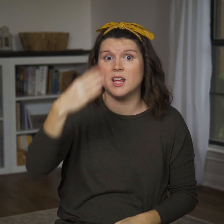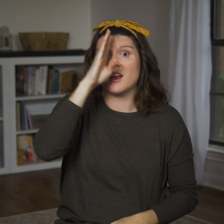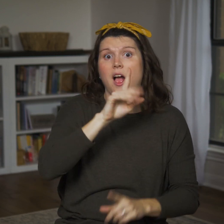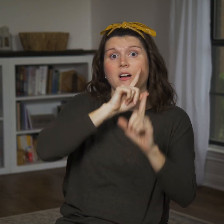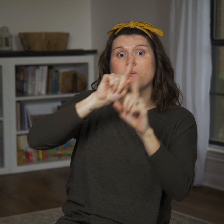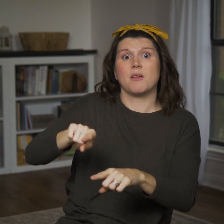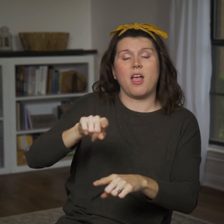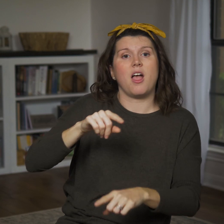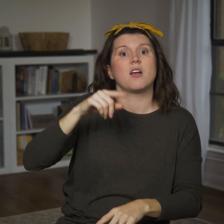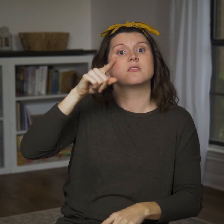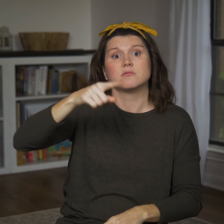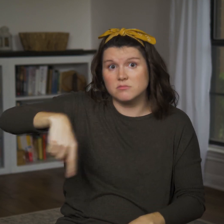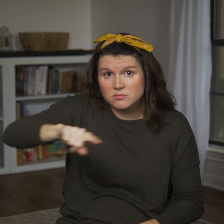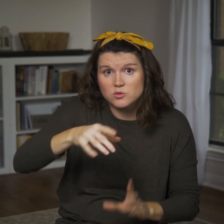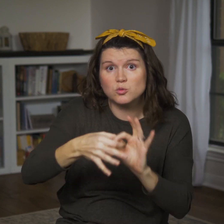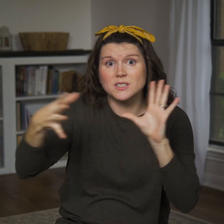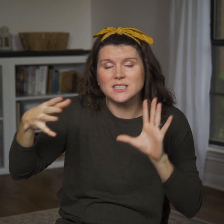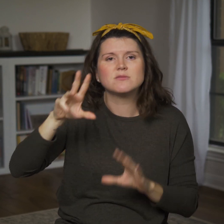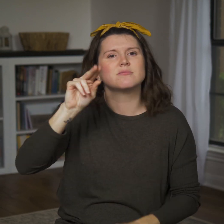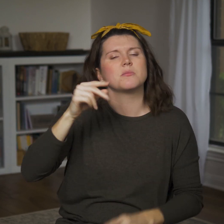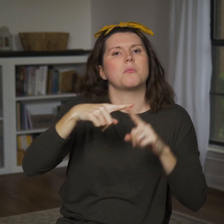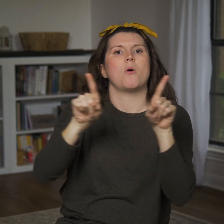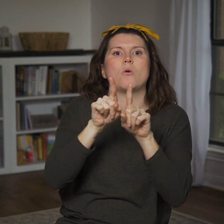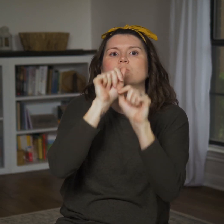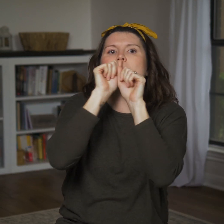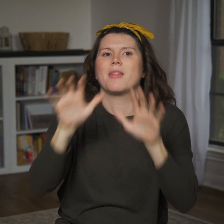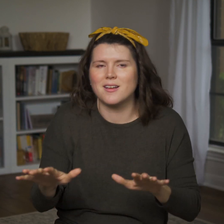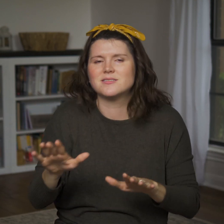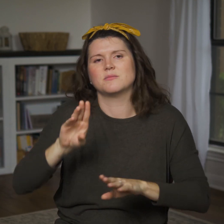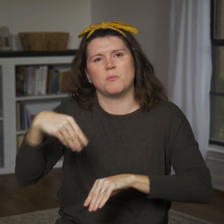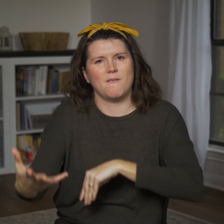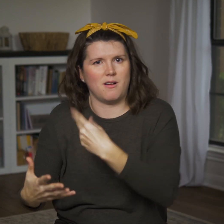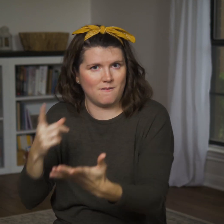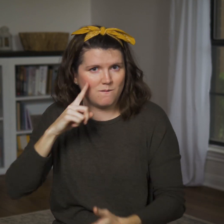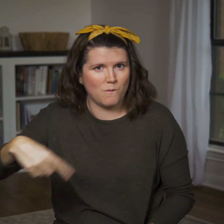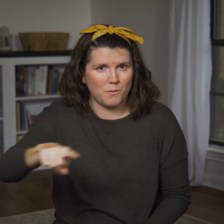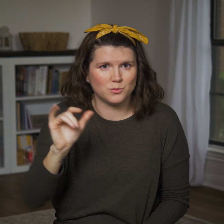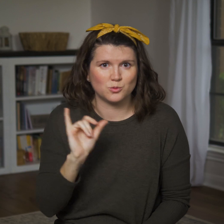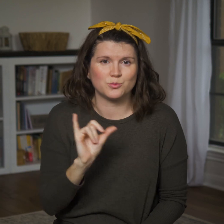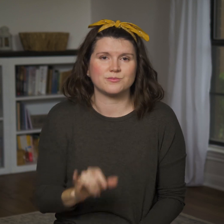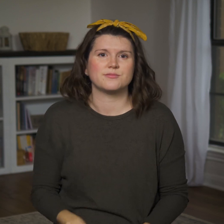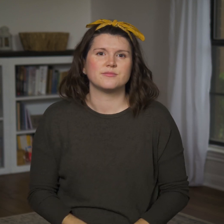God commands that they not only be released but also blessed and provided for.